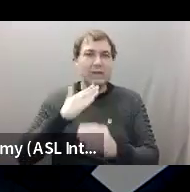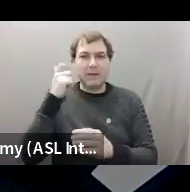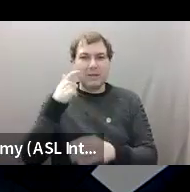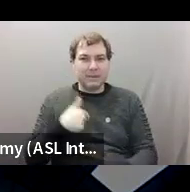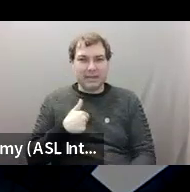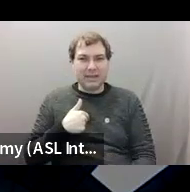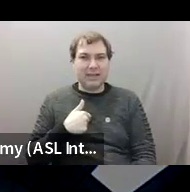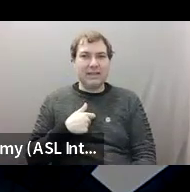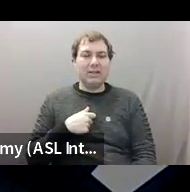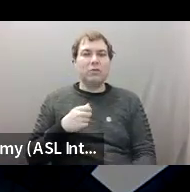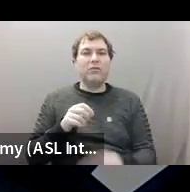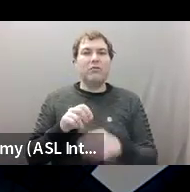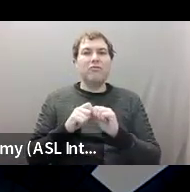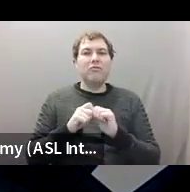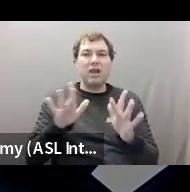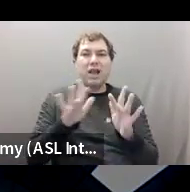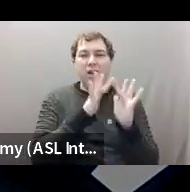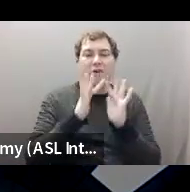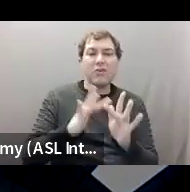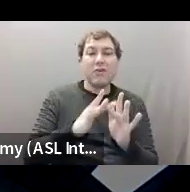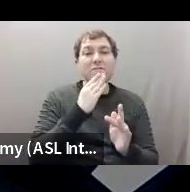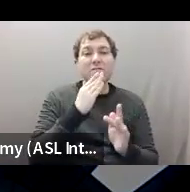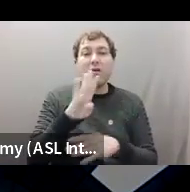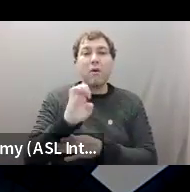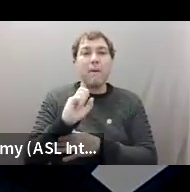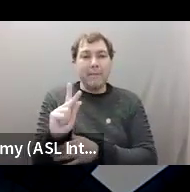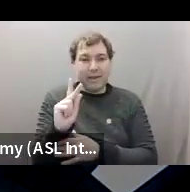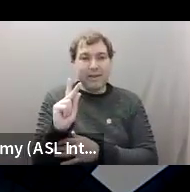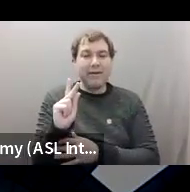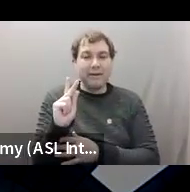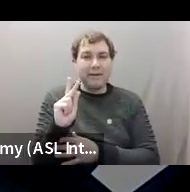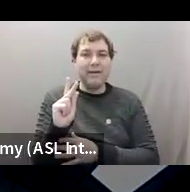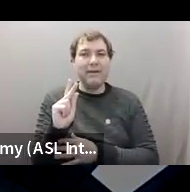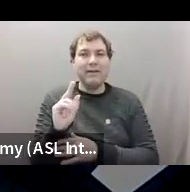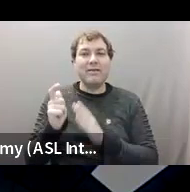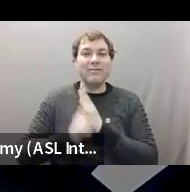Linda Pogue: had outreach, as local Food bank, says, Maureen defranco brochures, and so on.